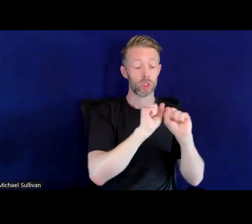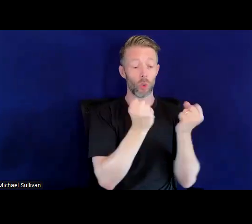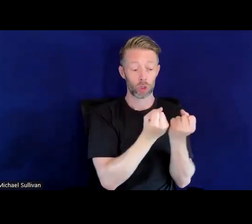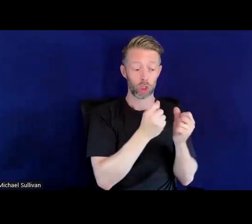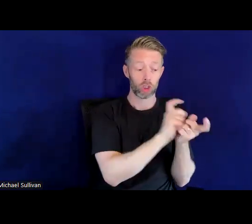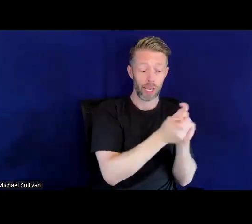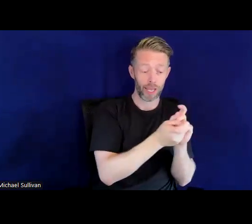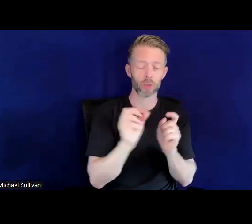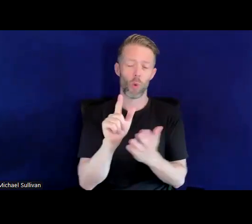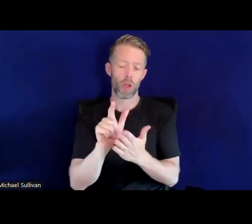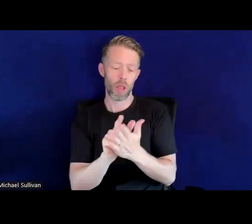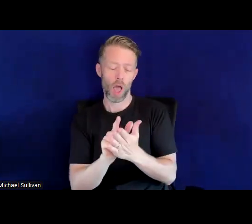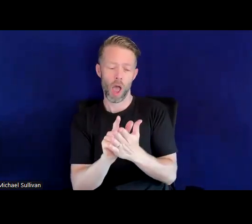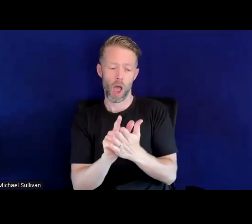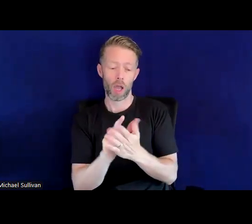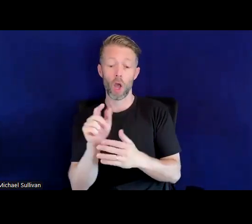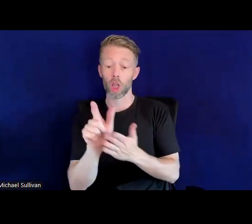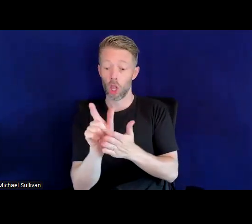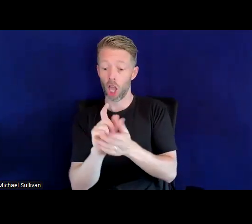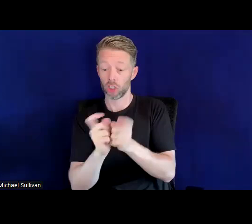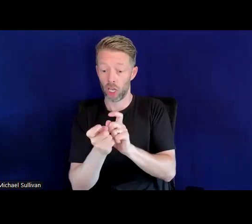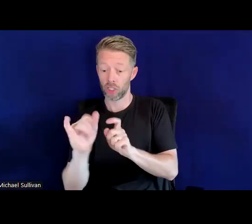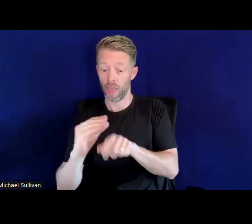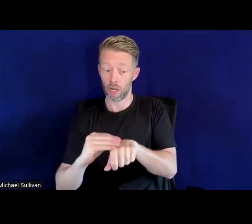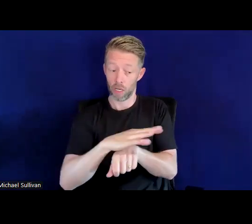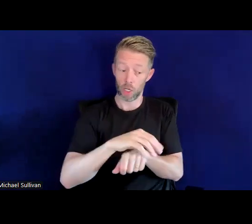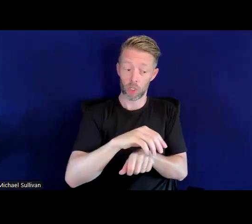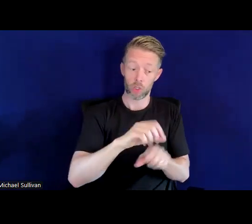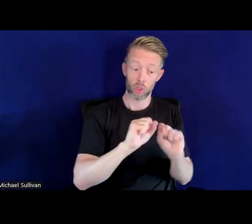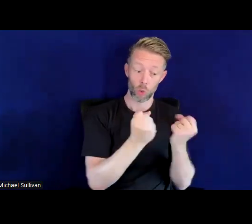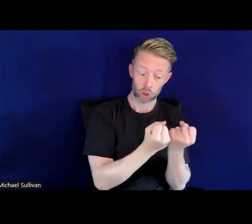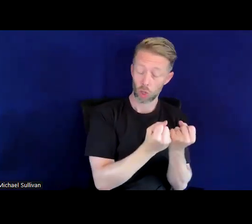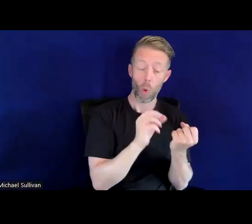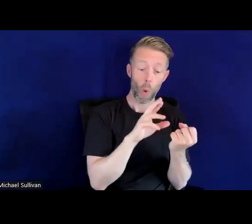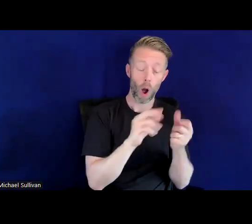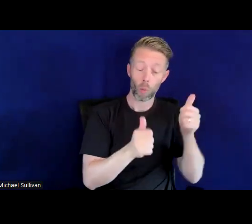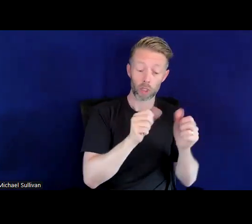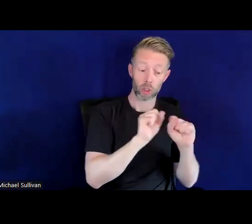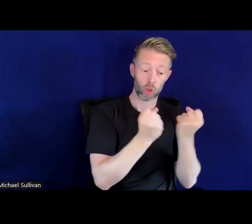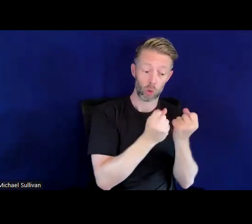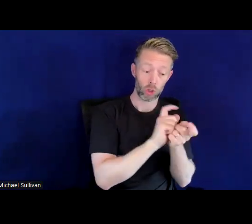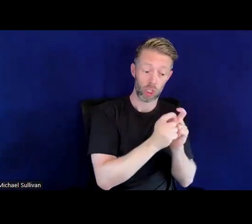the law create social change? Did the social change create law. It can be looked at in both